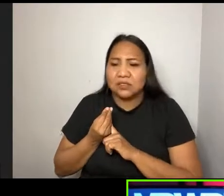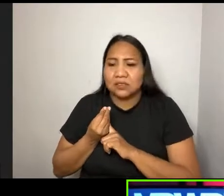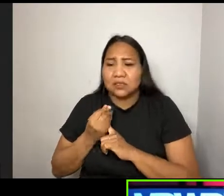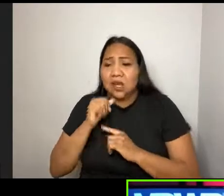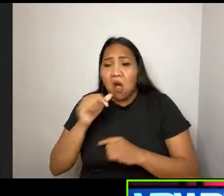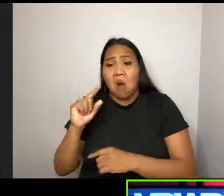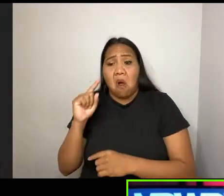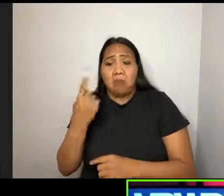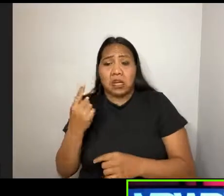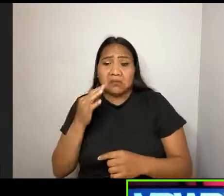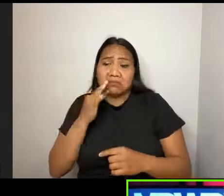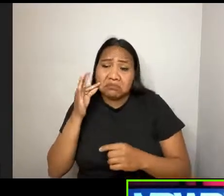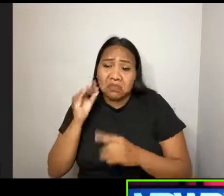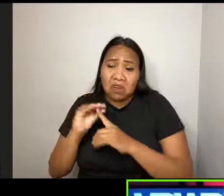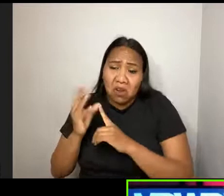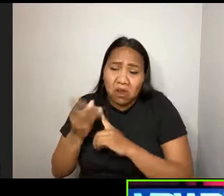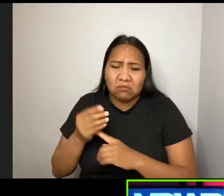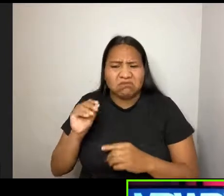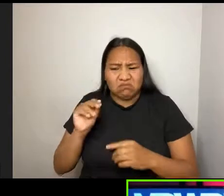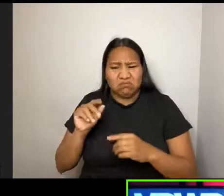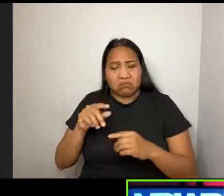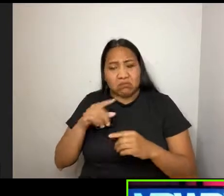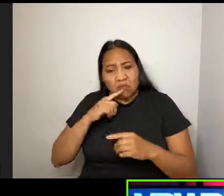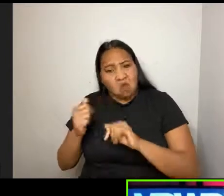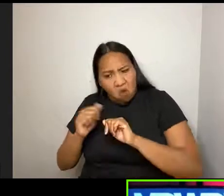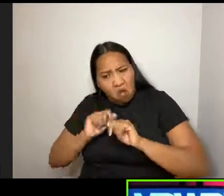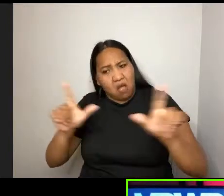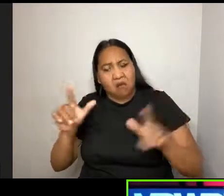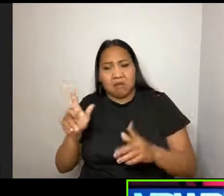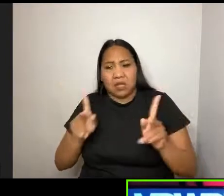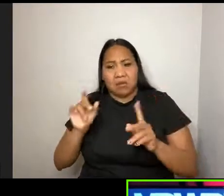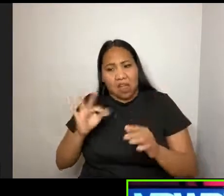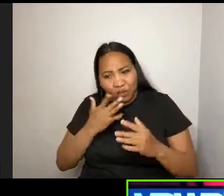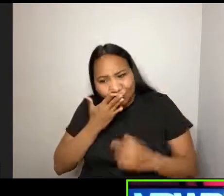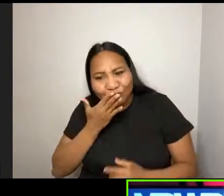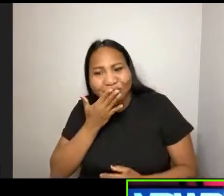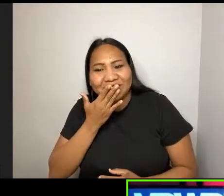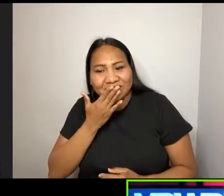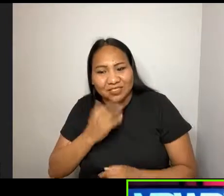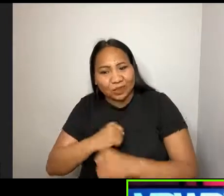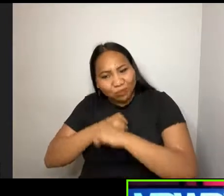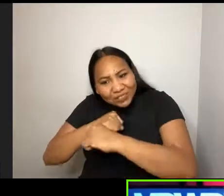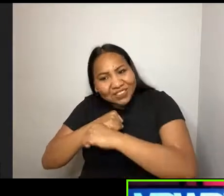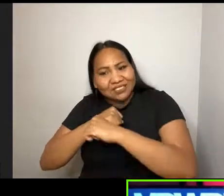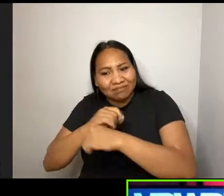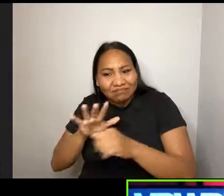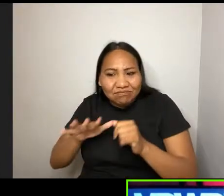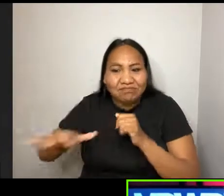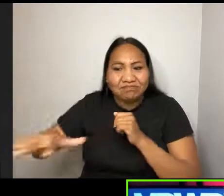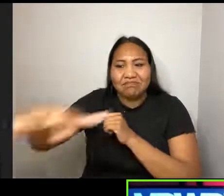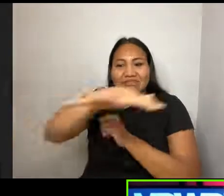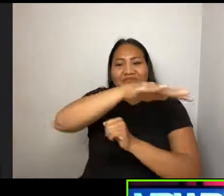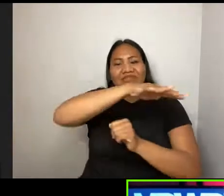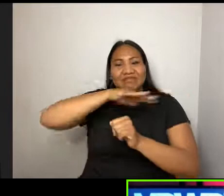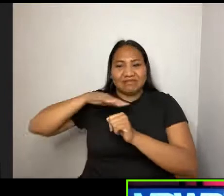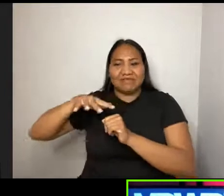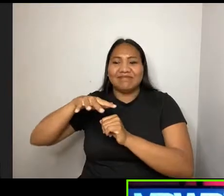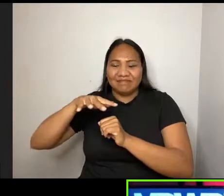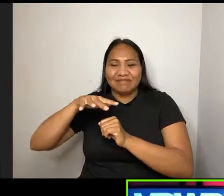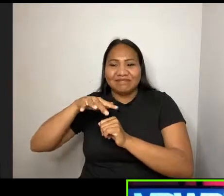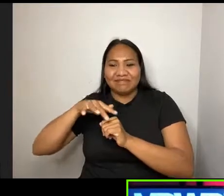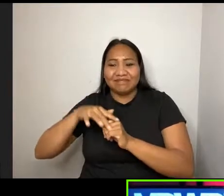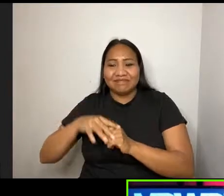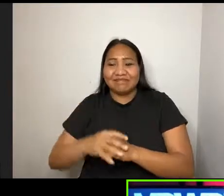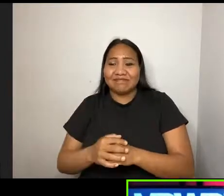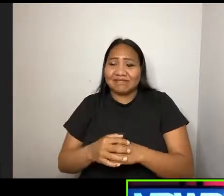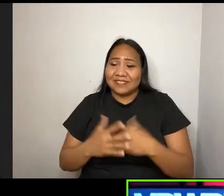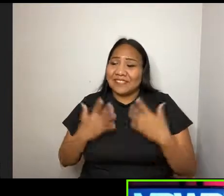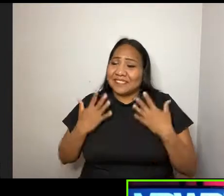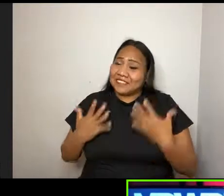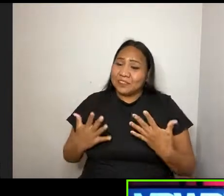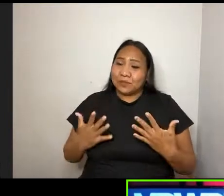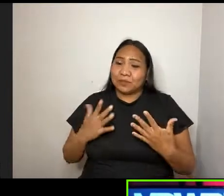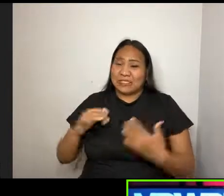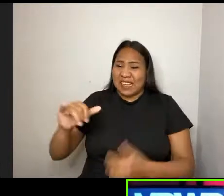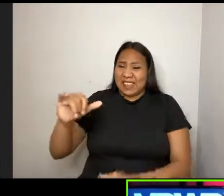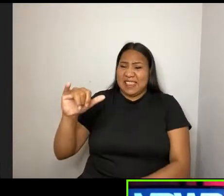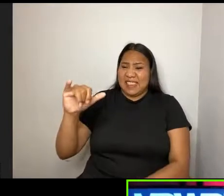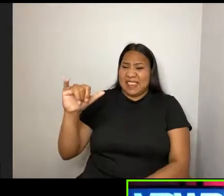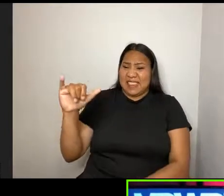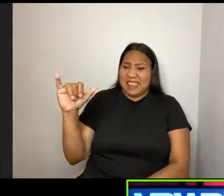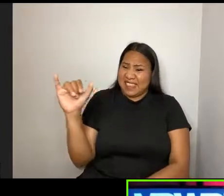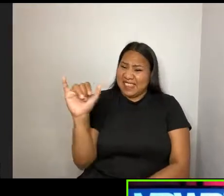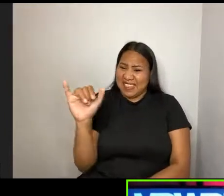other people of color be protected and continue on. That was like the catalyst for me. The moment